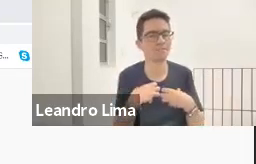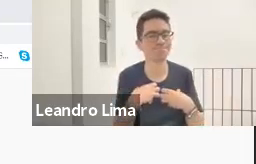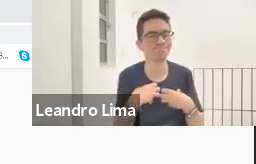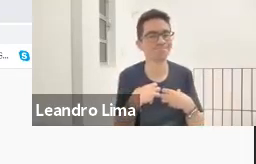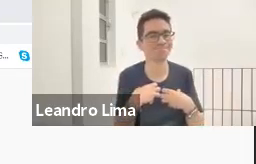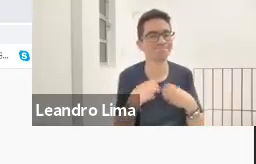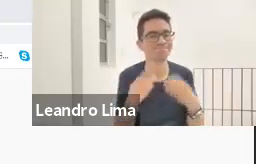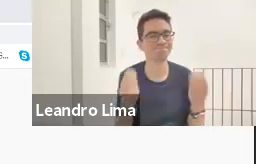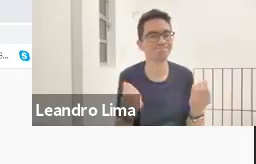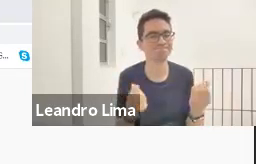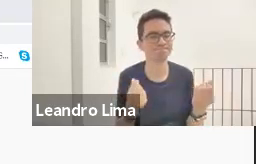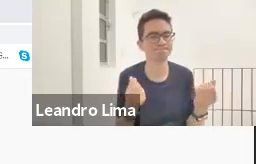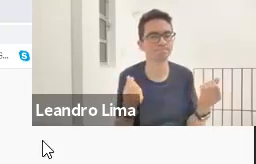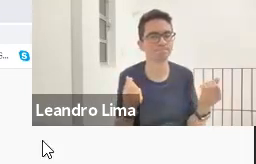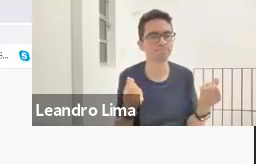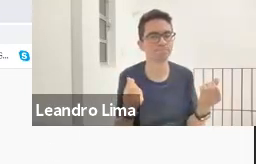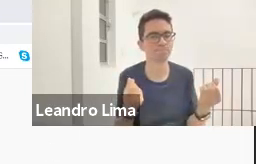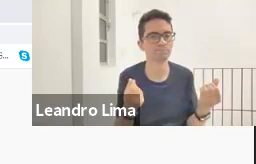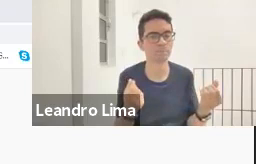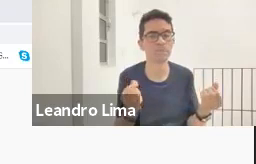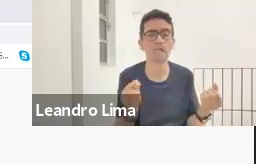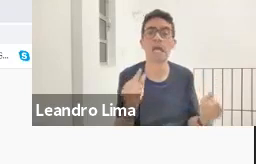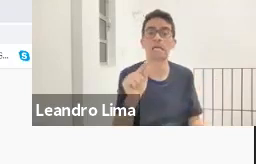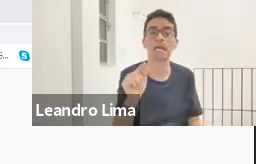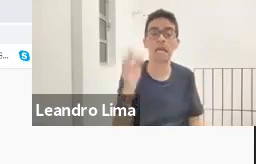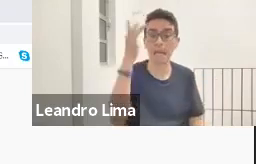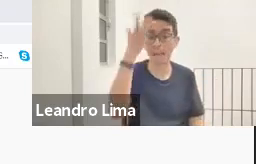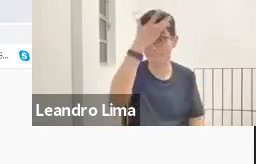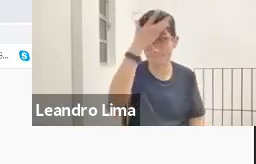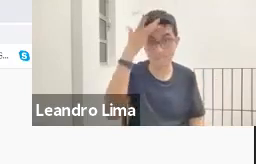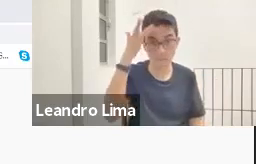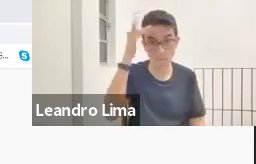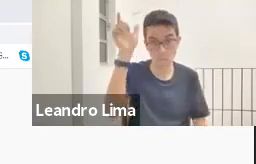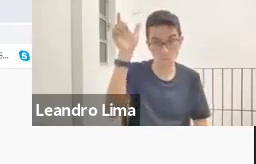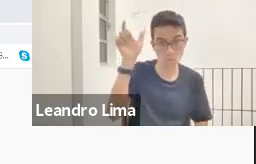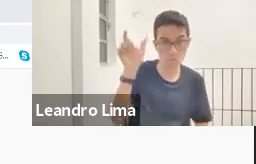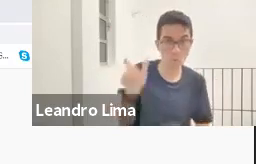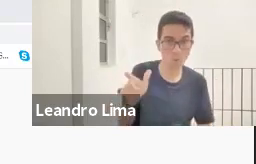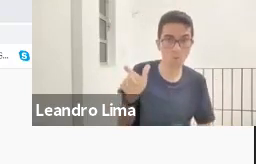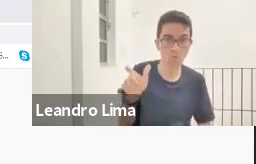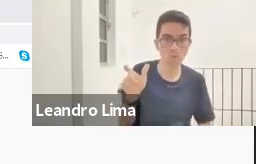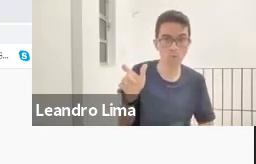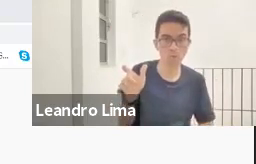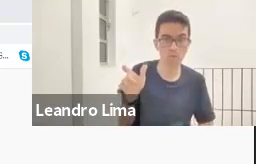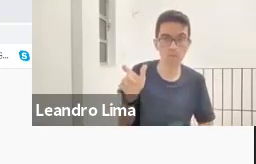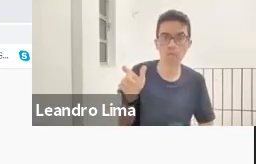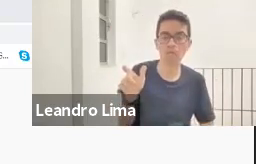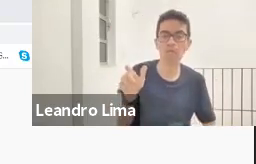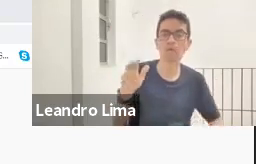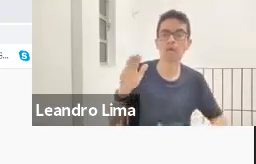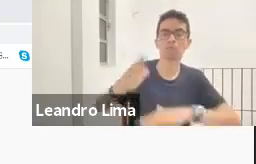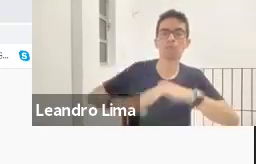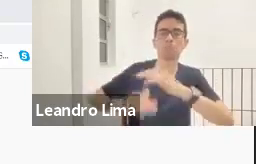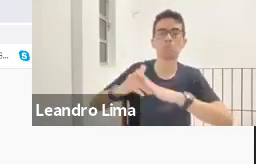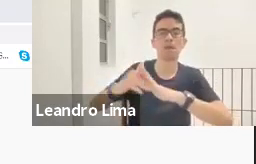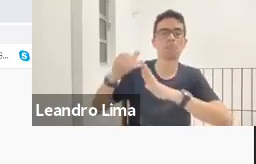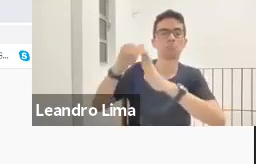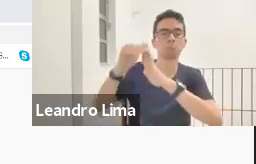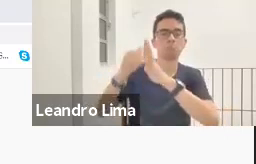coming out of the. teacher education Program teacher education Program. And they might have learned Oh And they might have learned all I'm going to use small groups